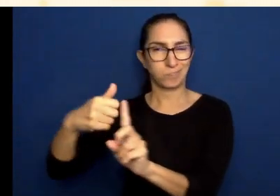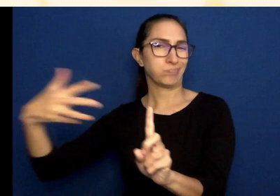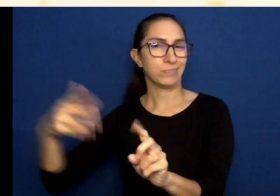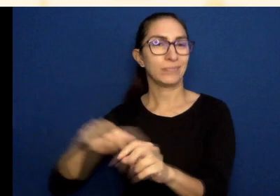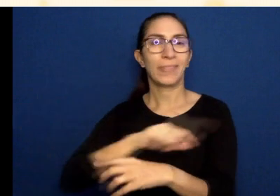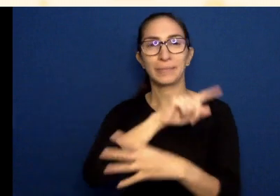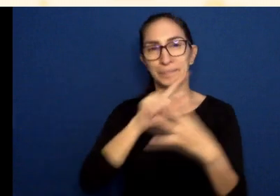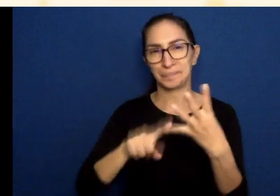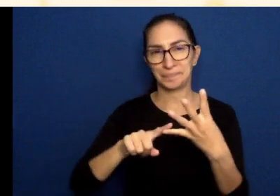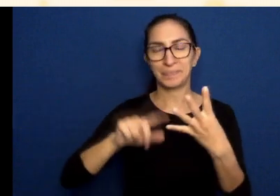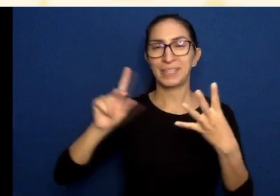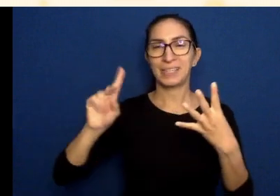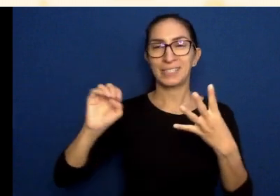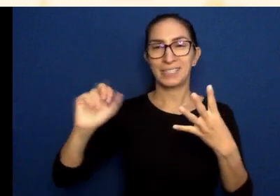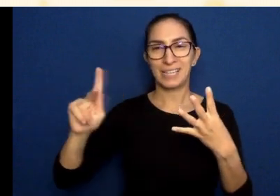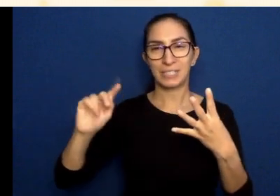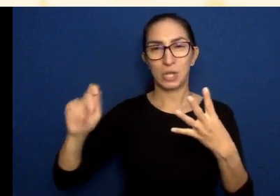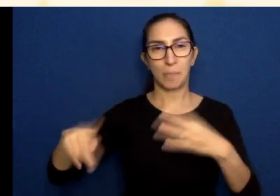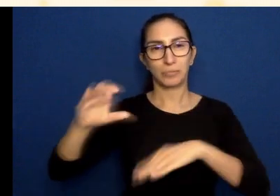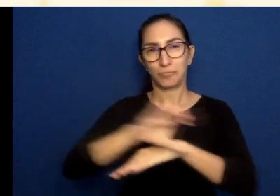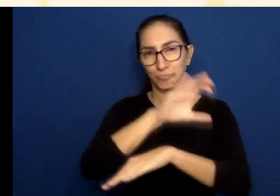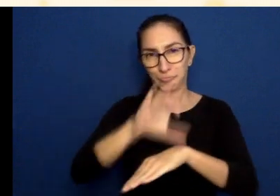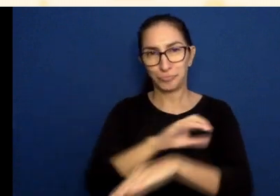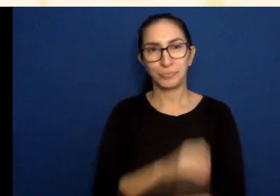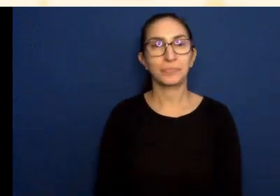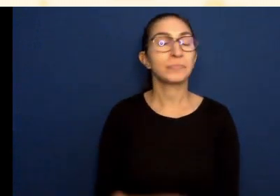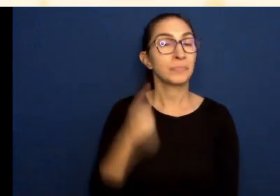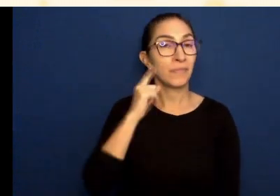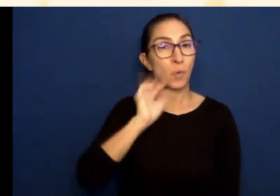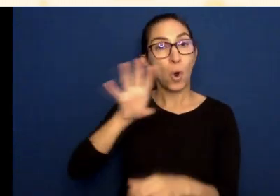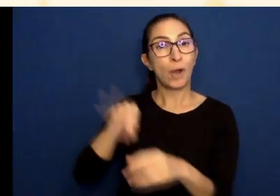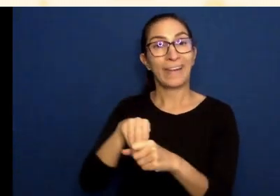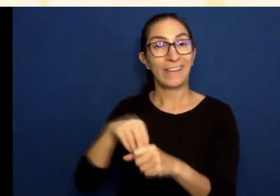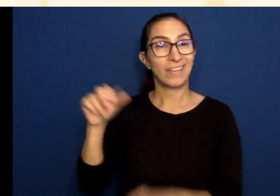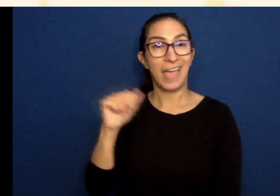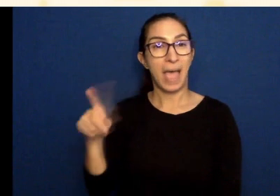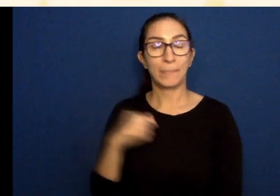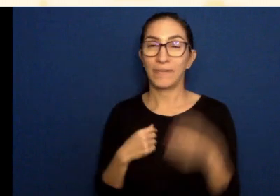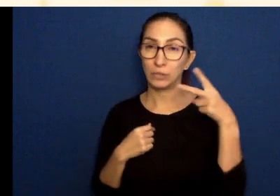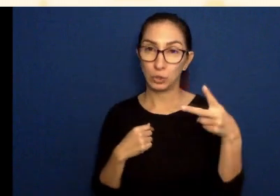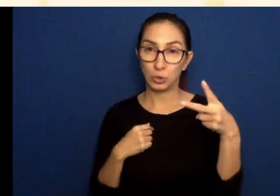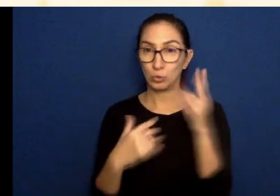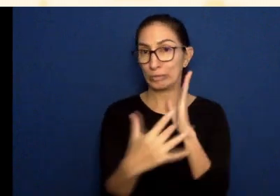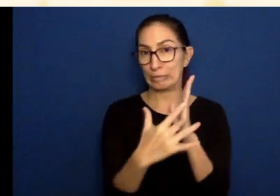Now, if you're, like, I have no idea what she's talking about, then look at the documentation that goes into it in a lot of detail.